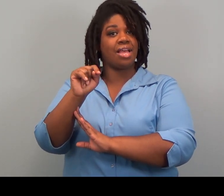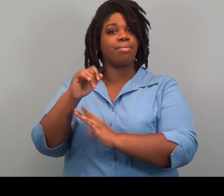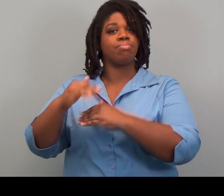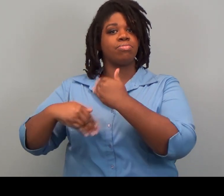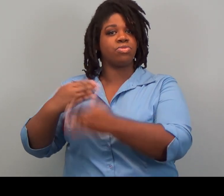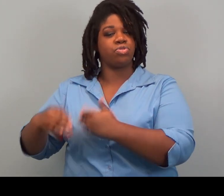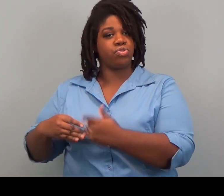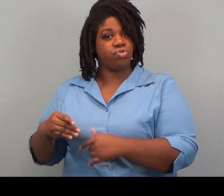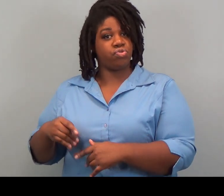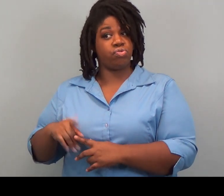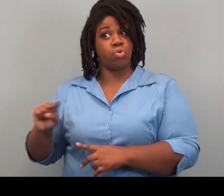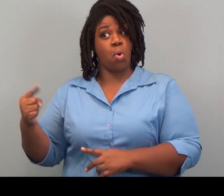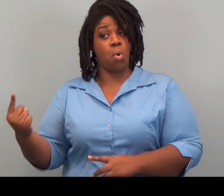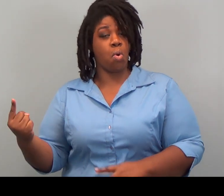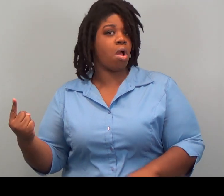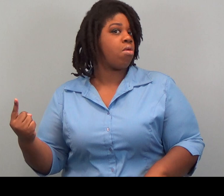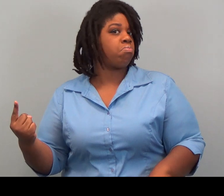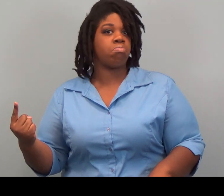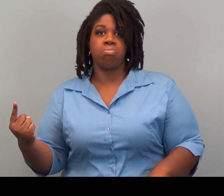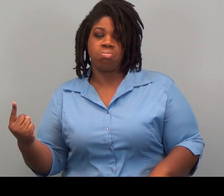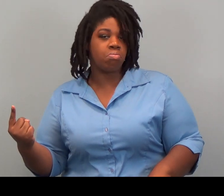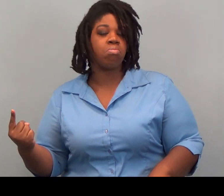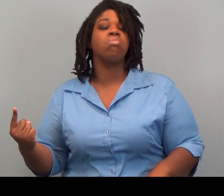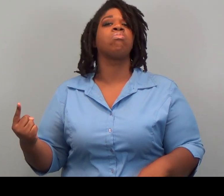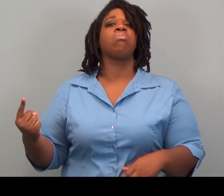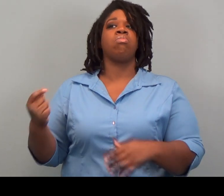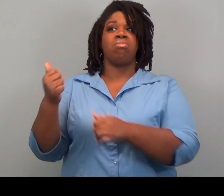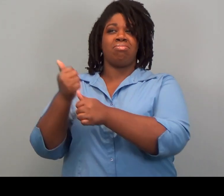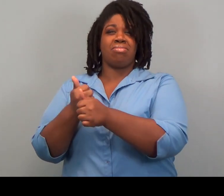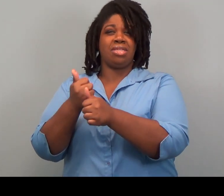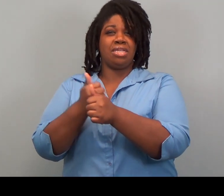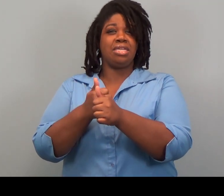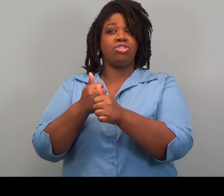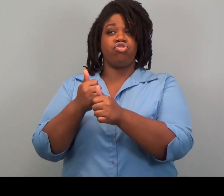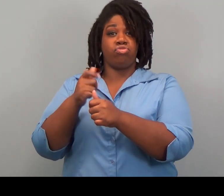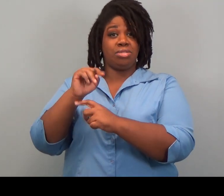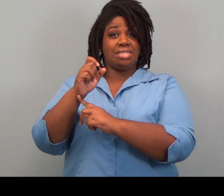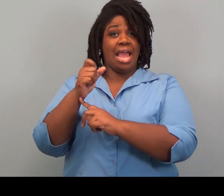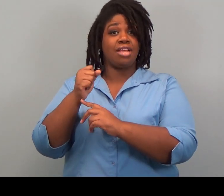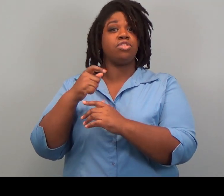Every tax return that we do here at the tax site is reviewed by a second volunteer